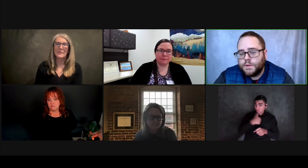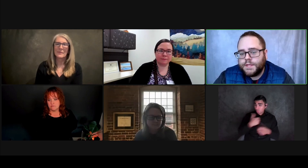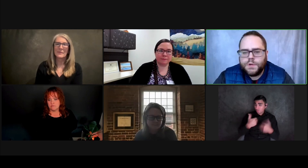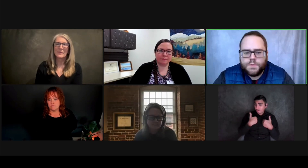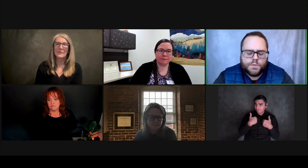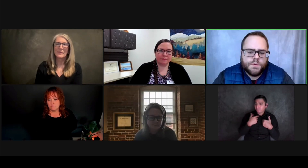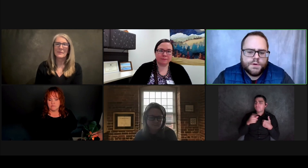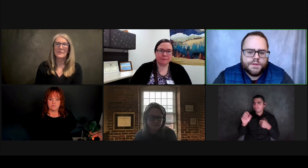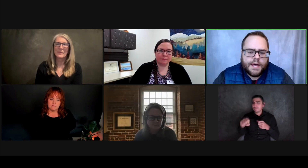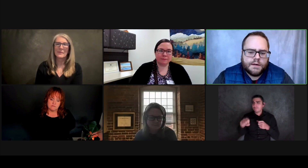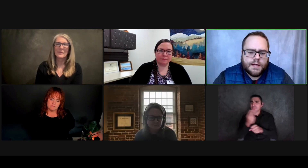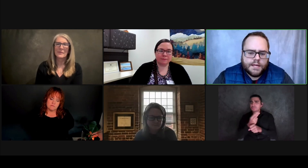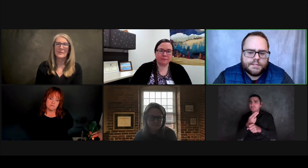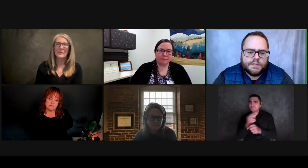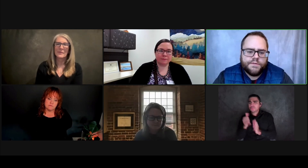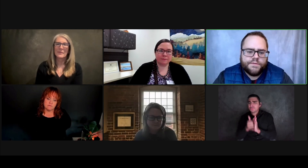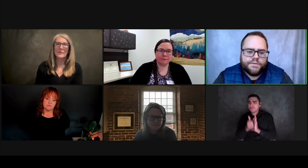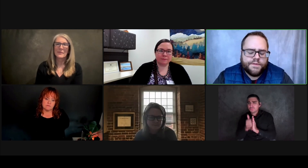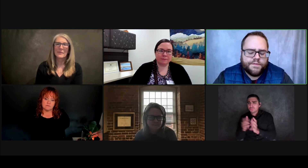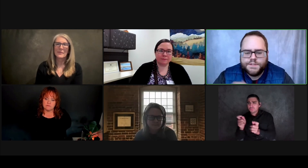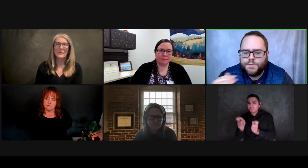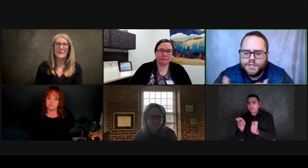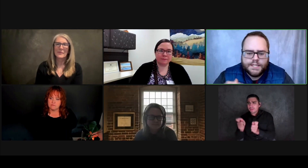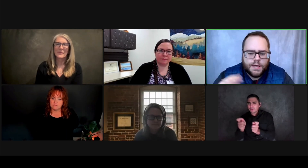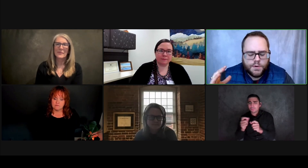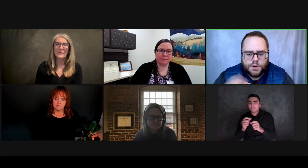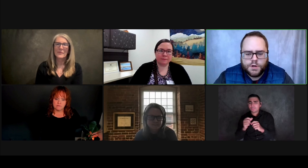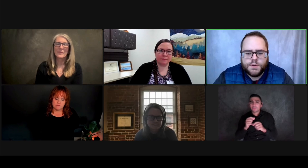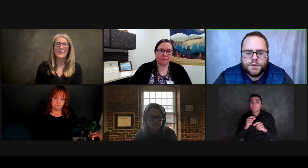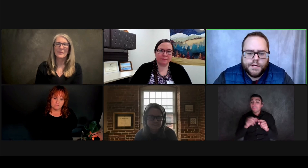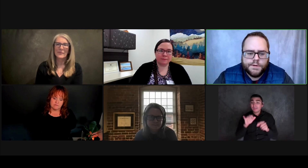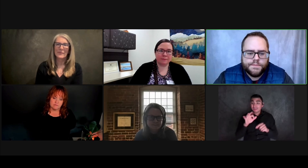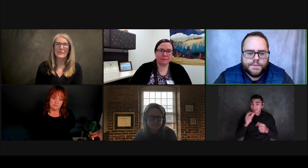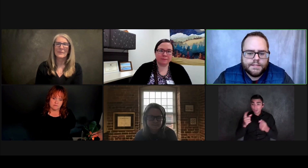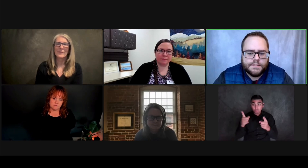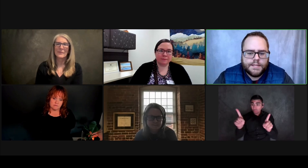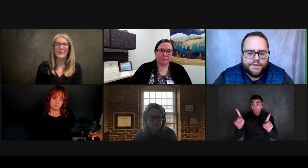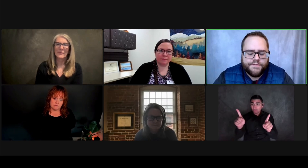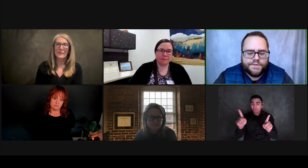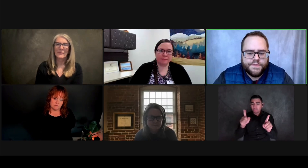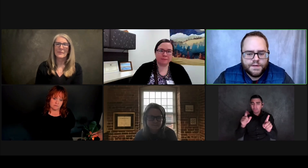But then we would work with that class if for some reason that wouldn't work and have the video sent